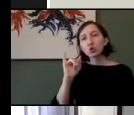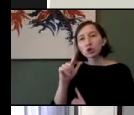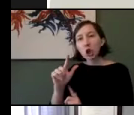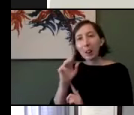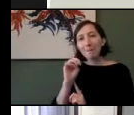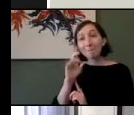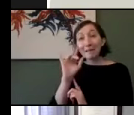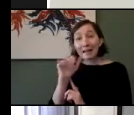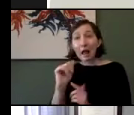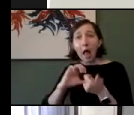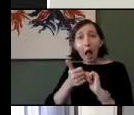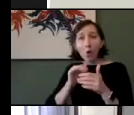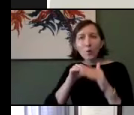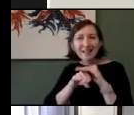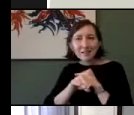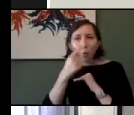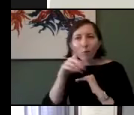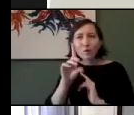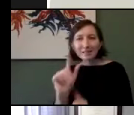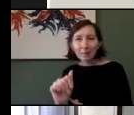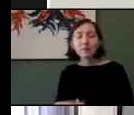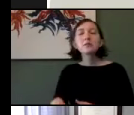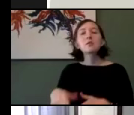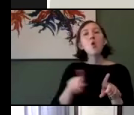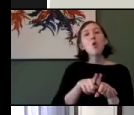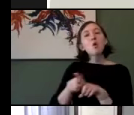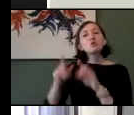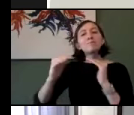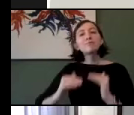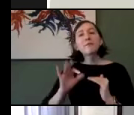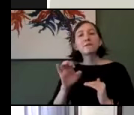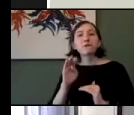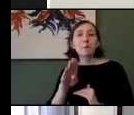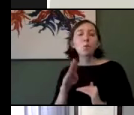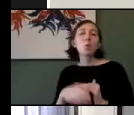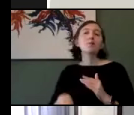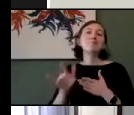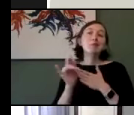we'll dive into guidance for businesses and employers, especially when it comes to considering the needs